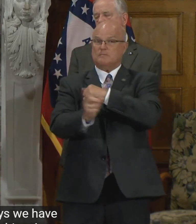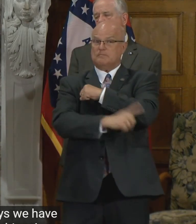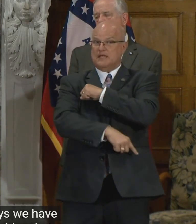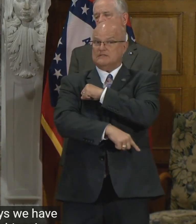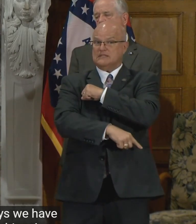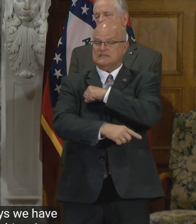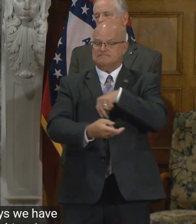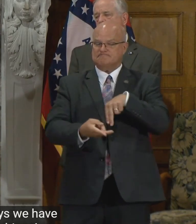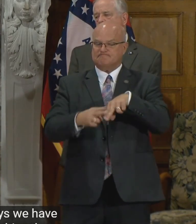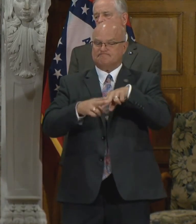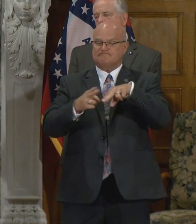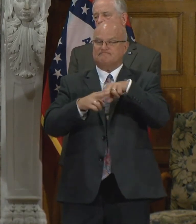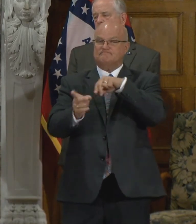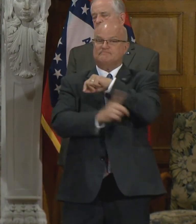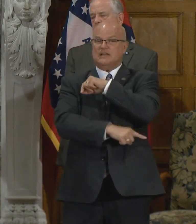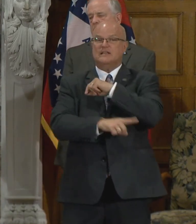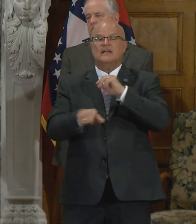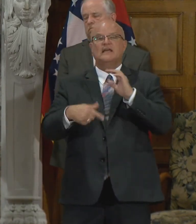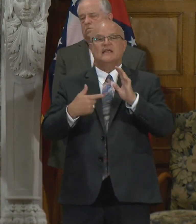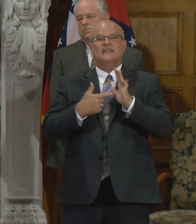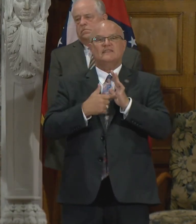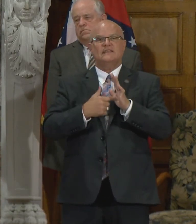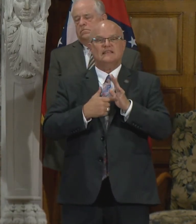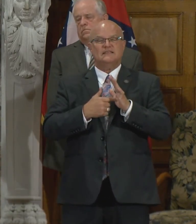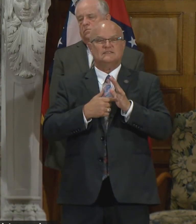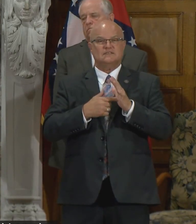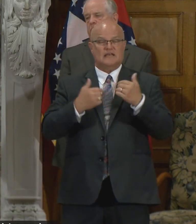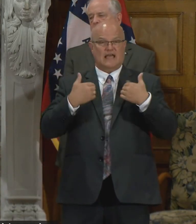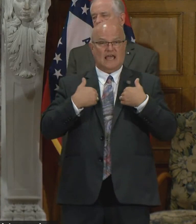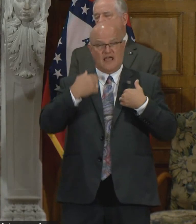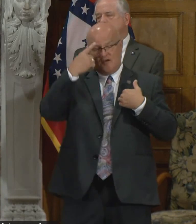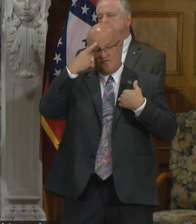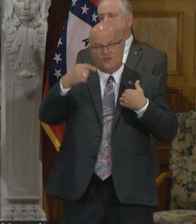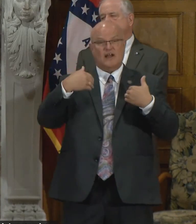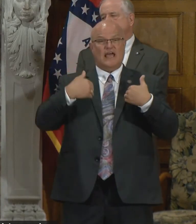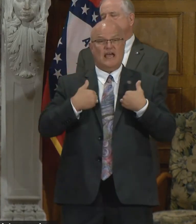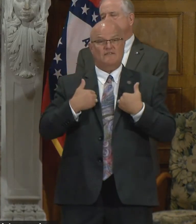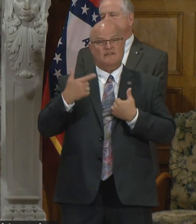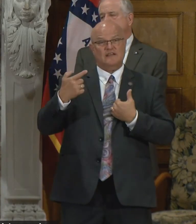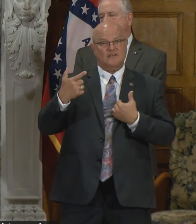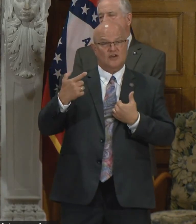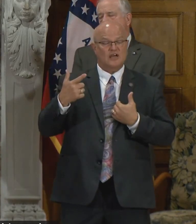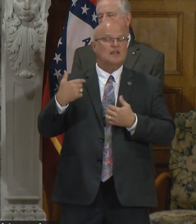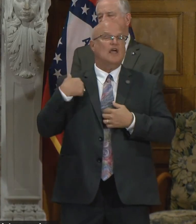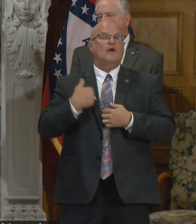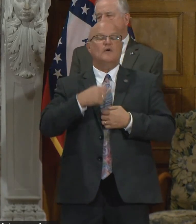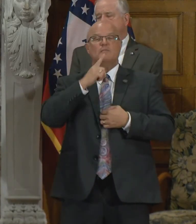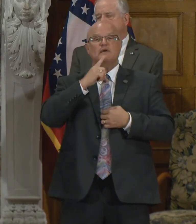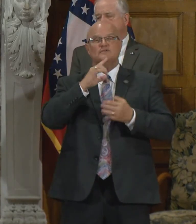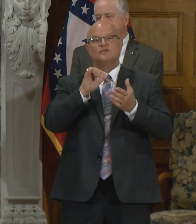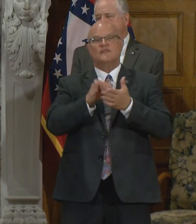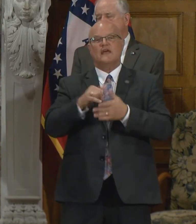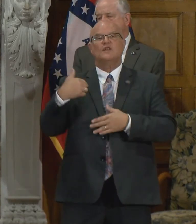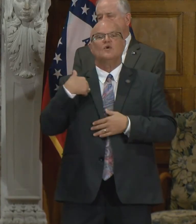that these offenders are subjected to for carrying a firearm and we have to make sure that we are